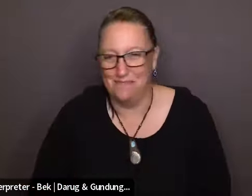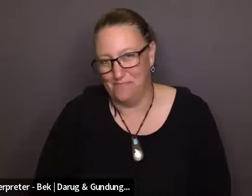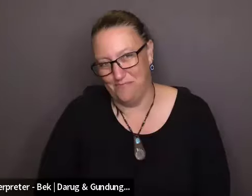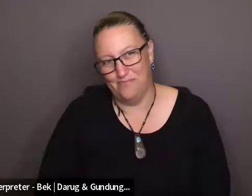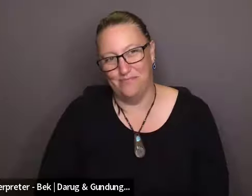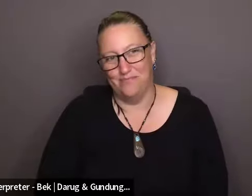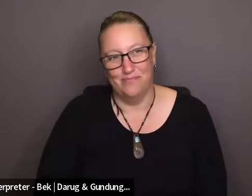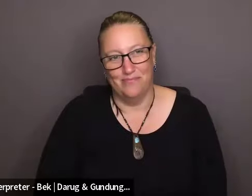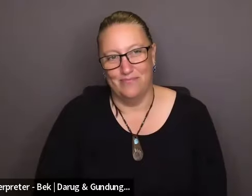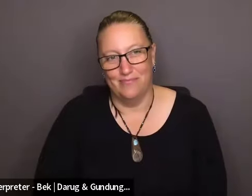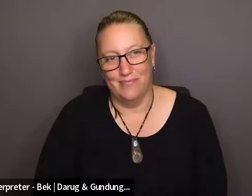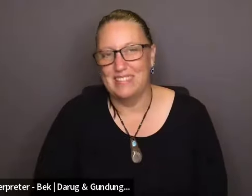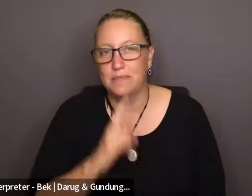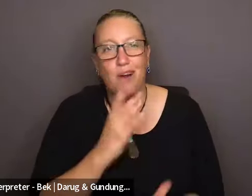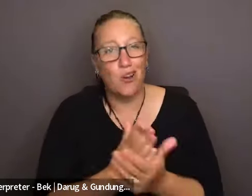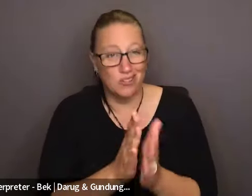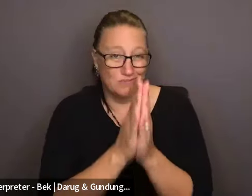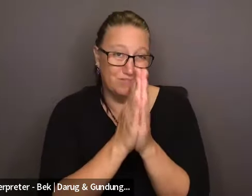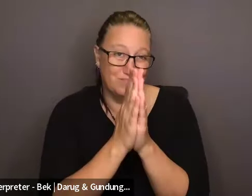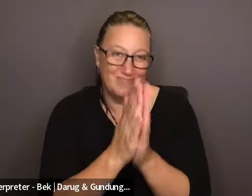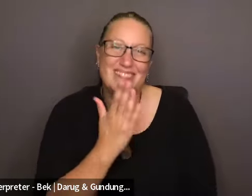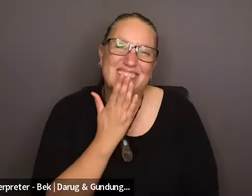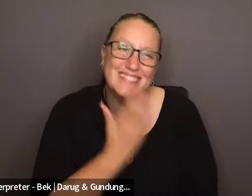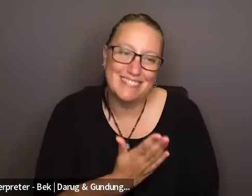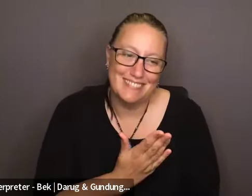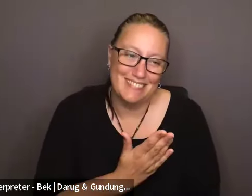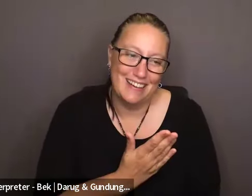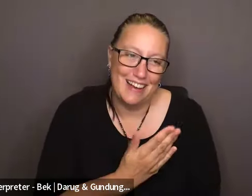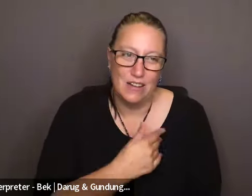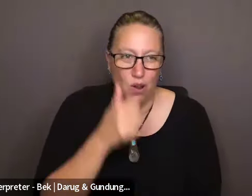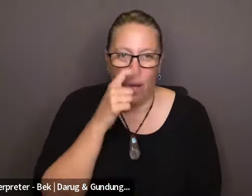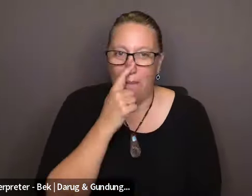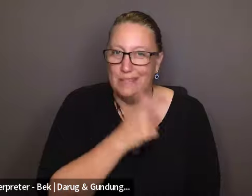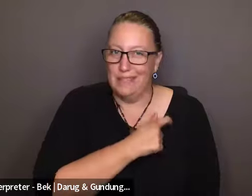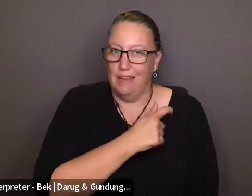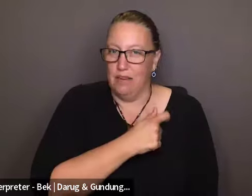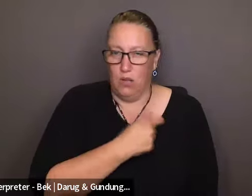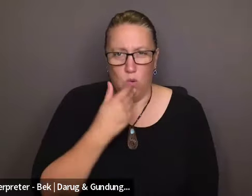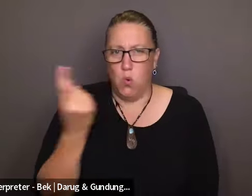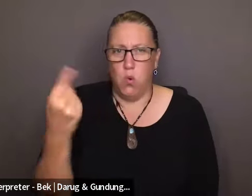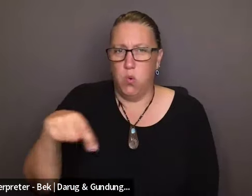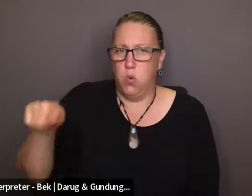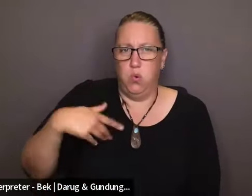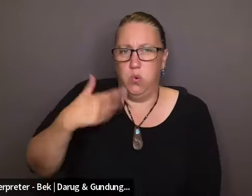gloriously open group who are asking all their questions in the chat.